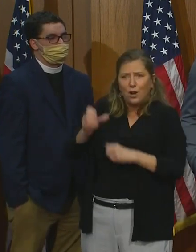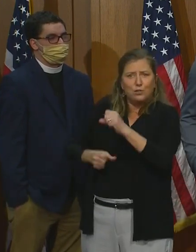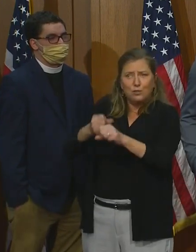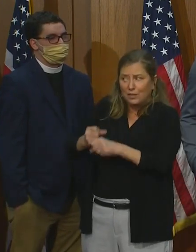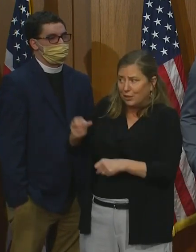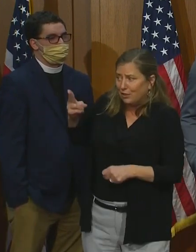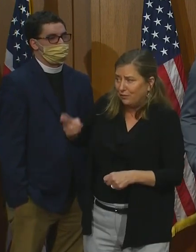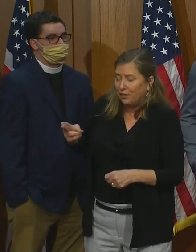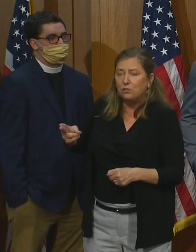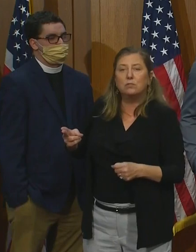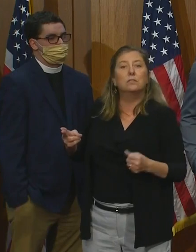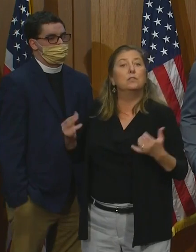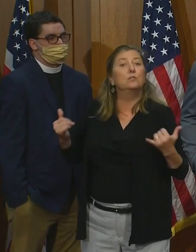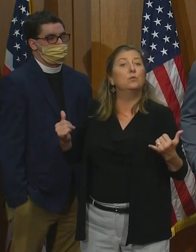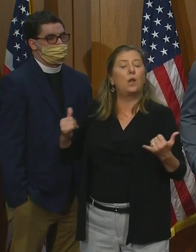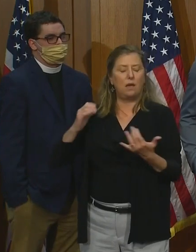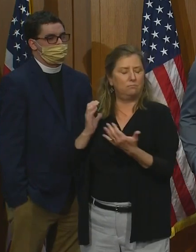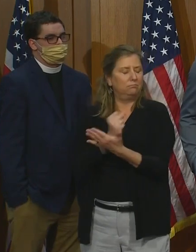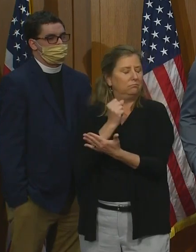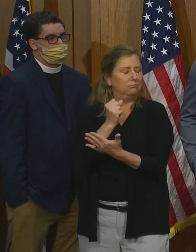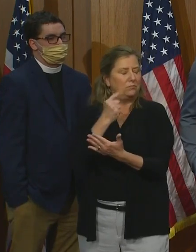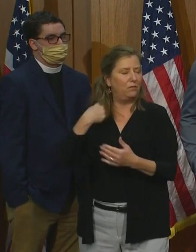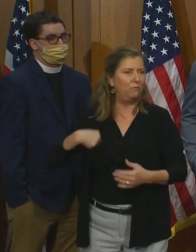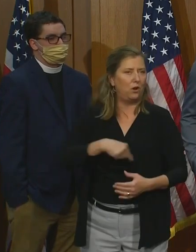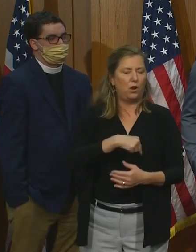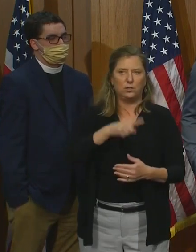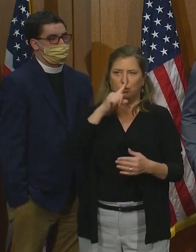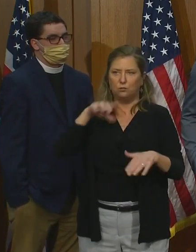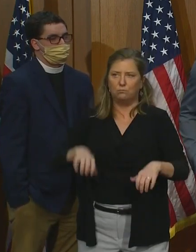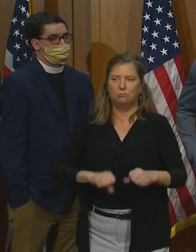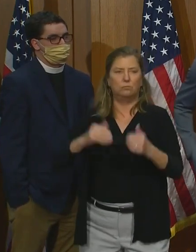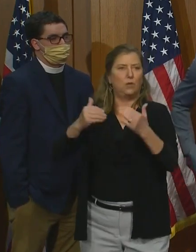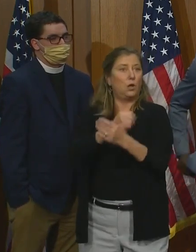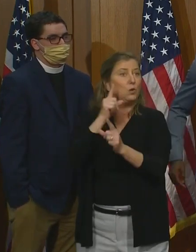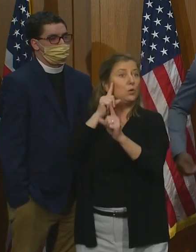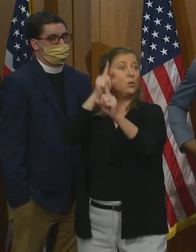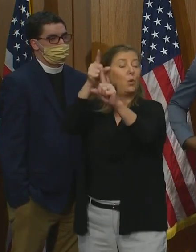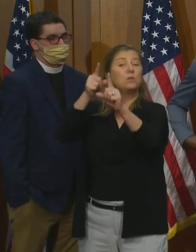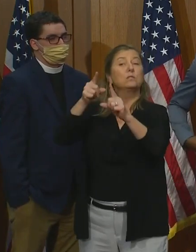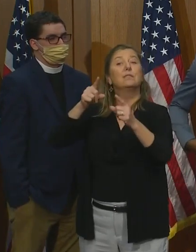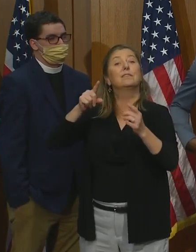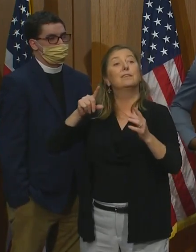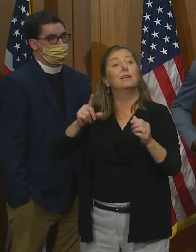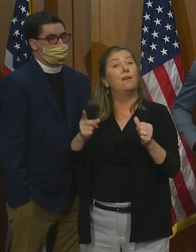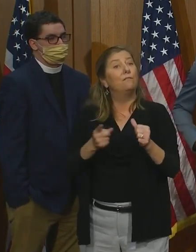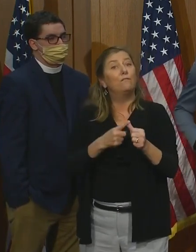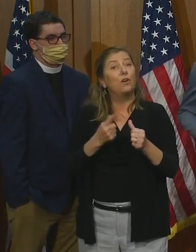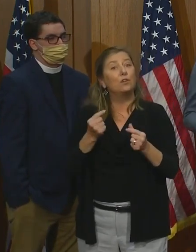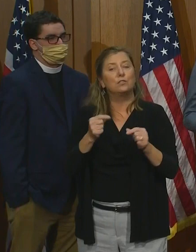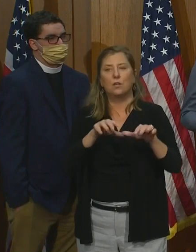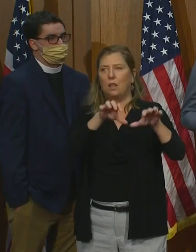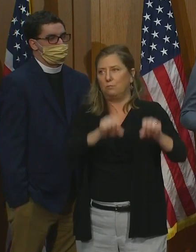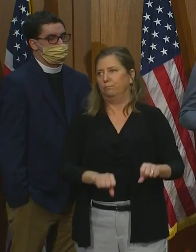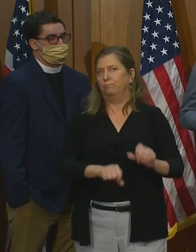LIVED IN THIS COUNTRY WITH FOUR HUNDRED YEARS OF HISTORY AND TODAY- IS AN OPPORTUNITY FOR US